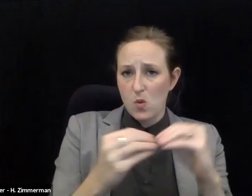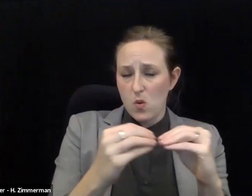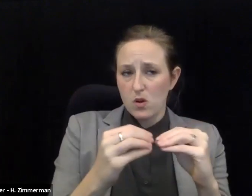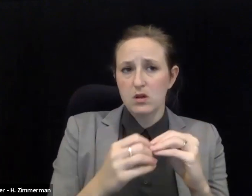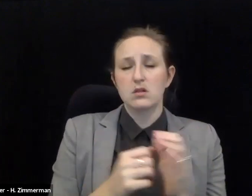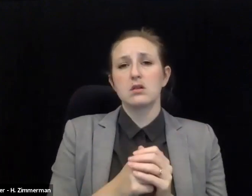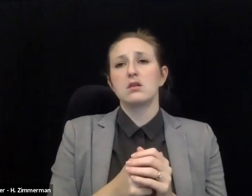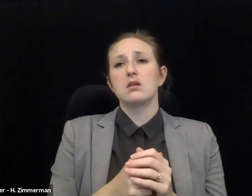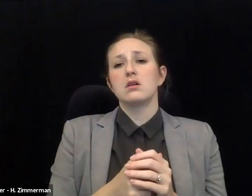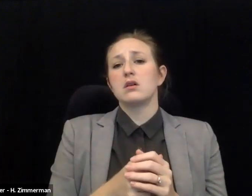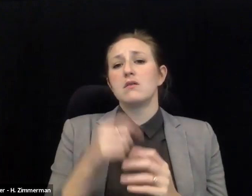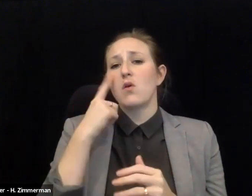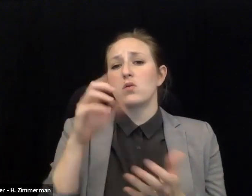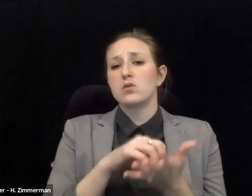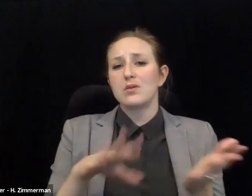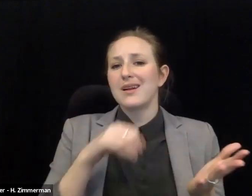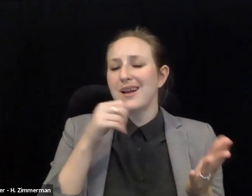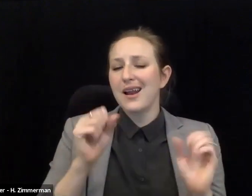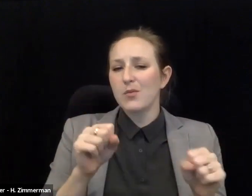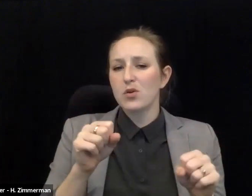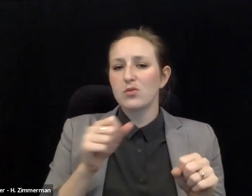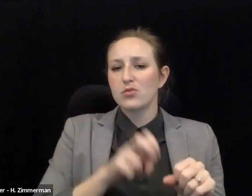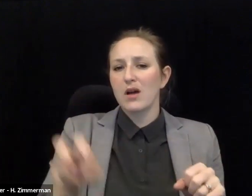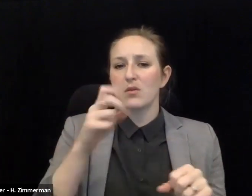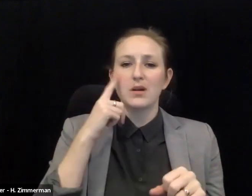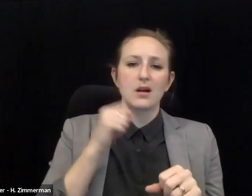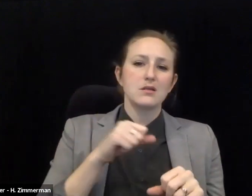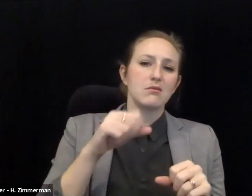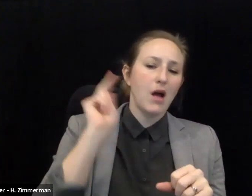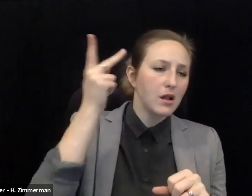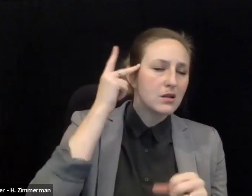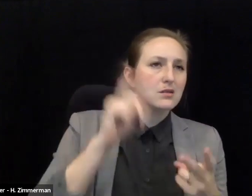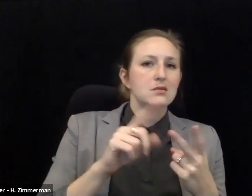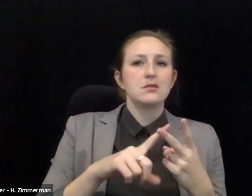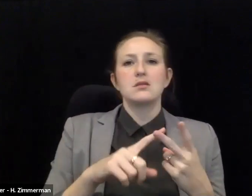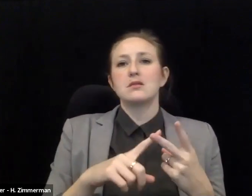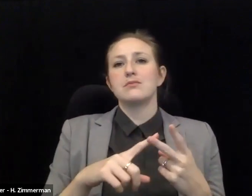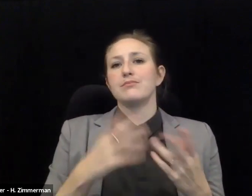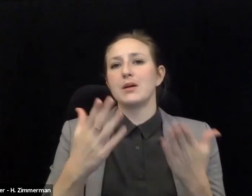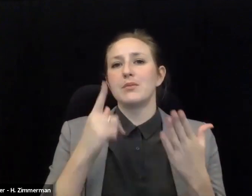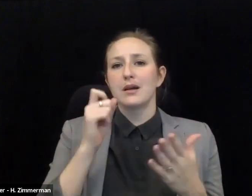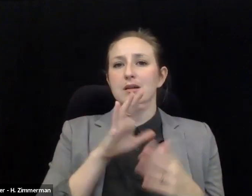able to travel due to politics, gender restrictions, visa issues, or limited financial resources.